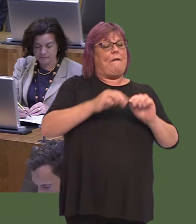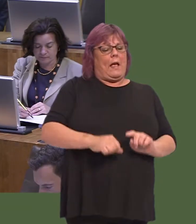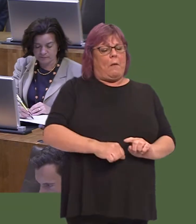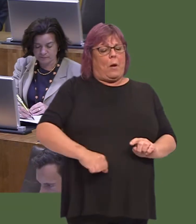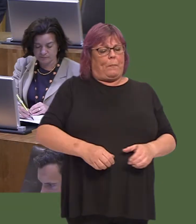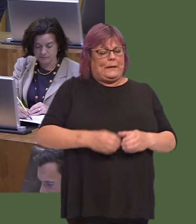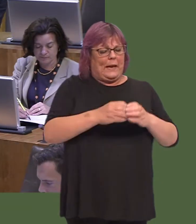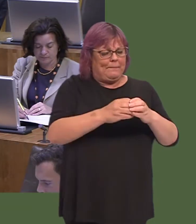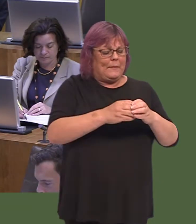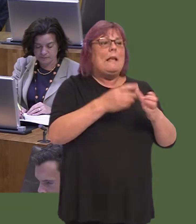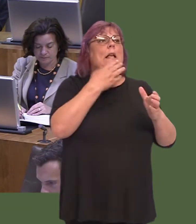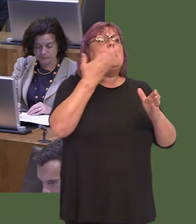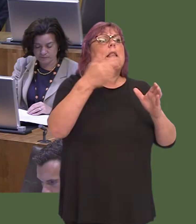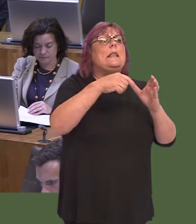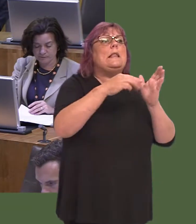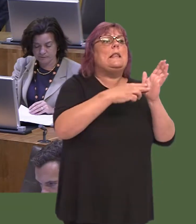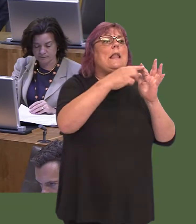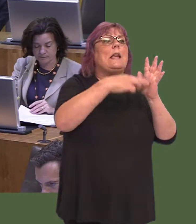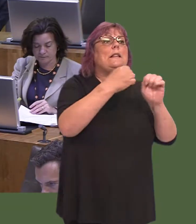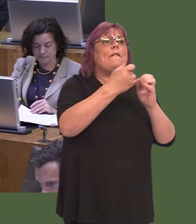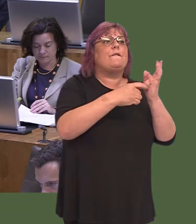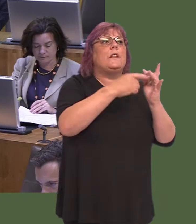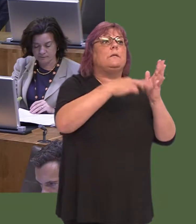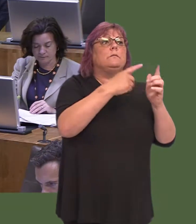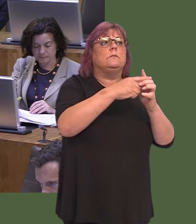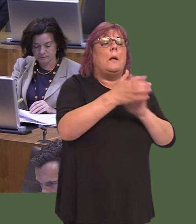whether another biopsy is needed, and whether the management of a proven cancer will benefit